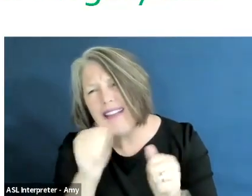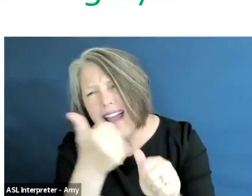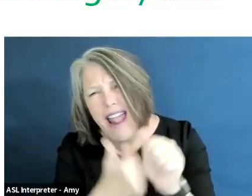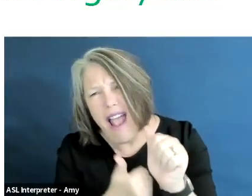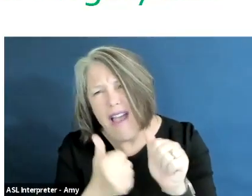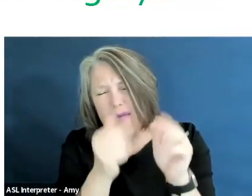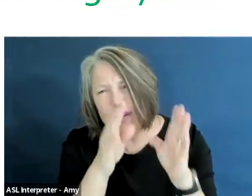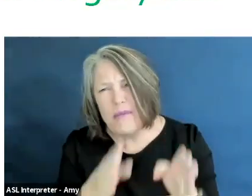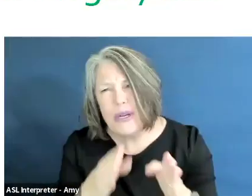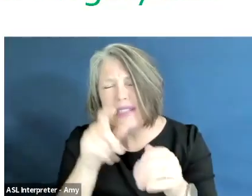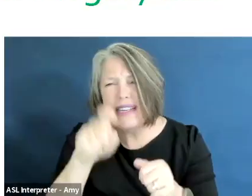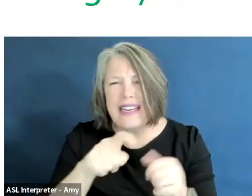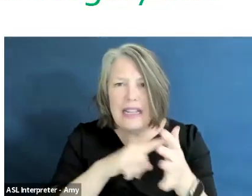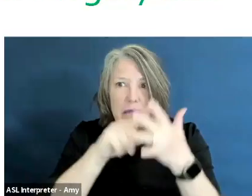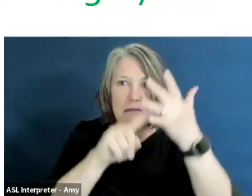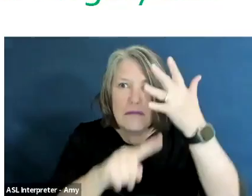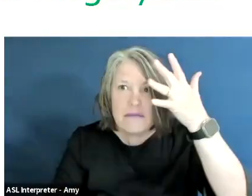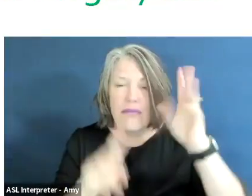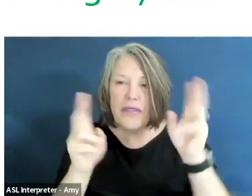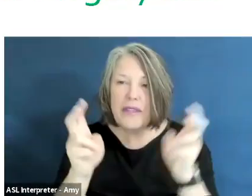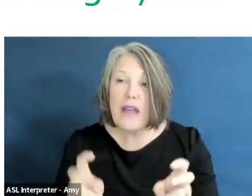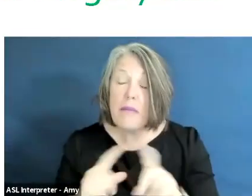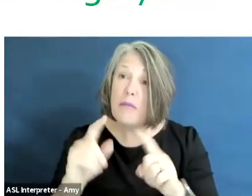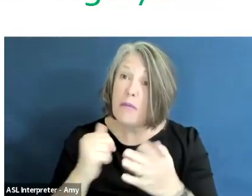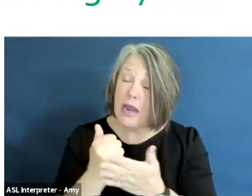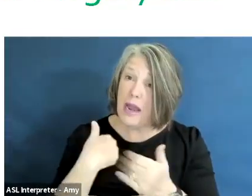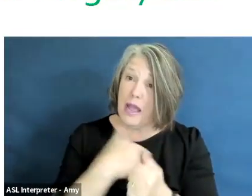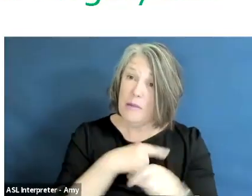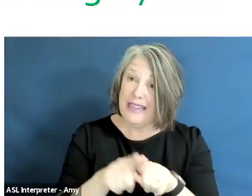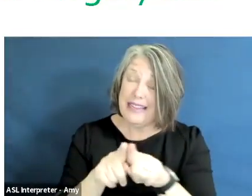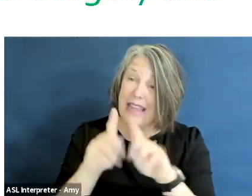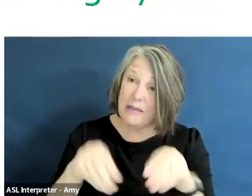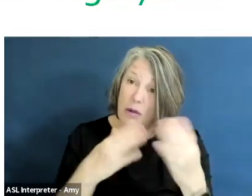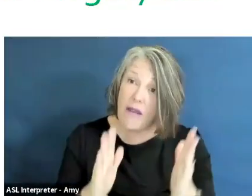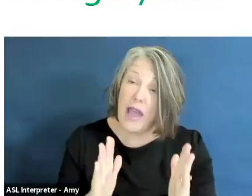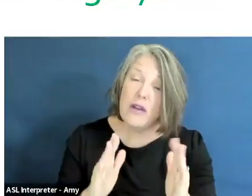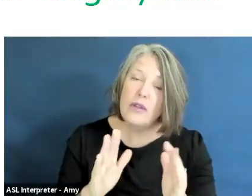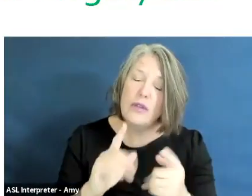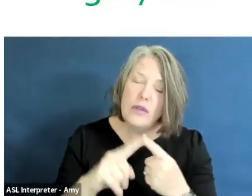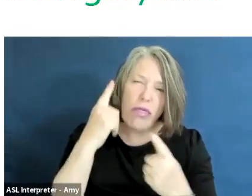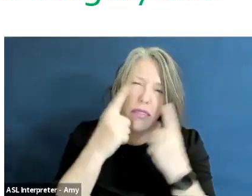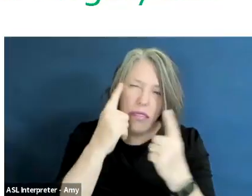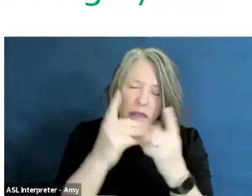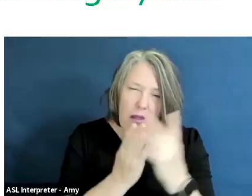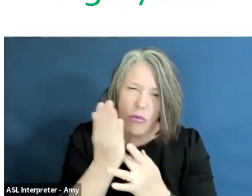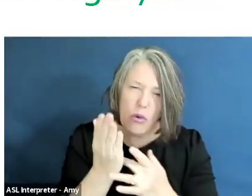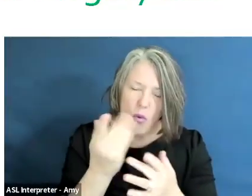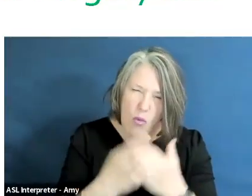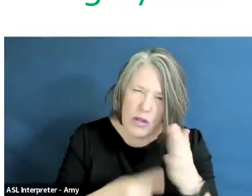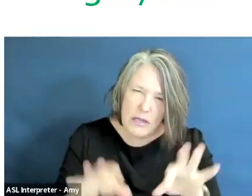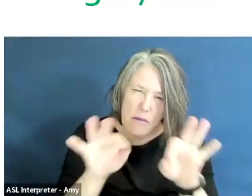but it helps us as providers to try and think through all the different areas that would be important to cover and also to have